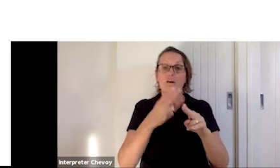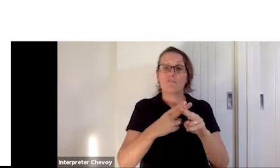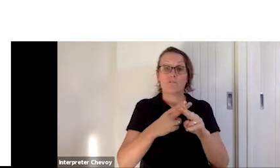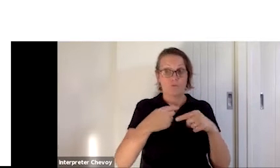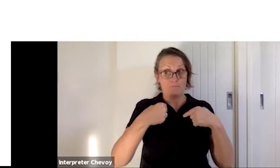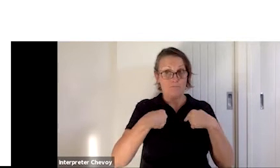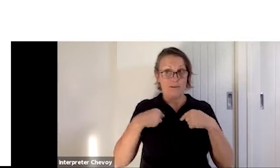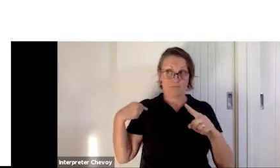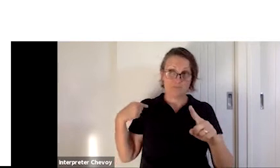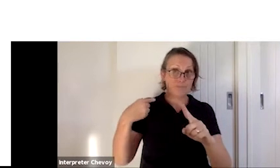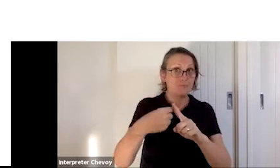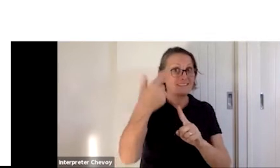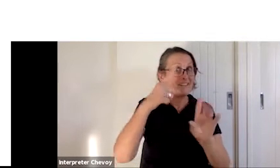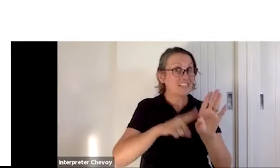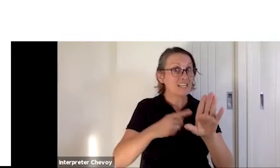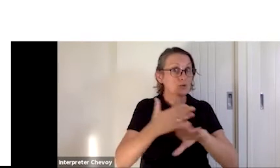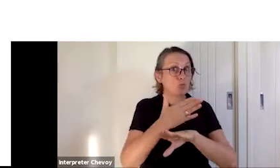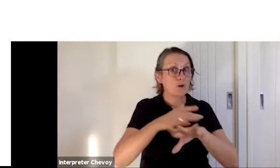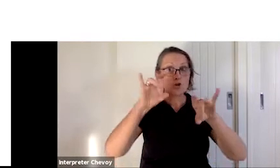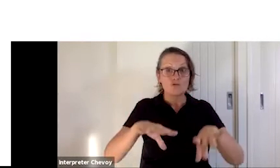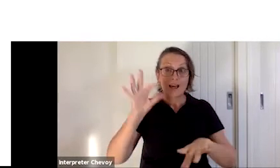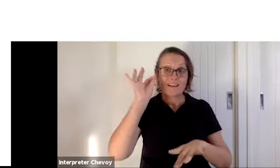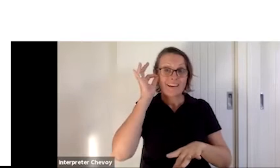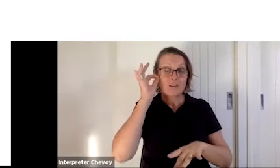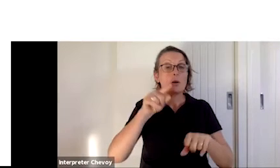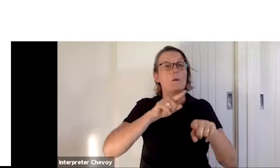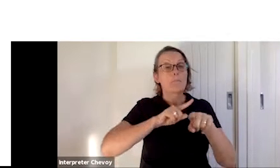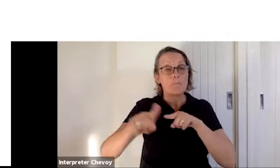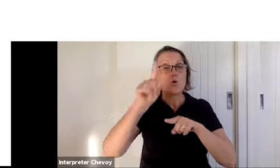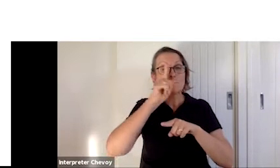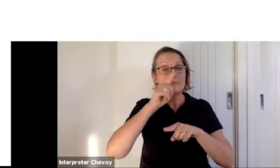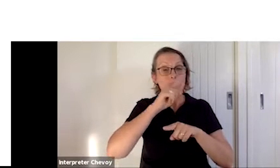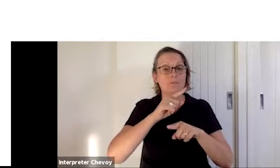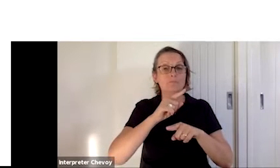the Australia Council, the majority of people submit their applications on the day